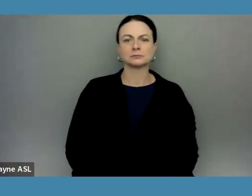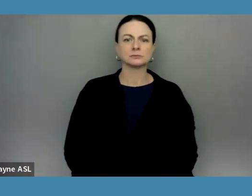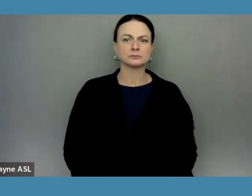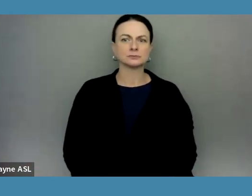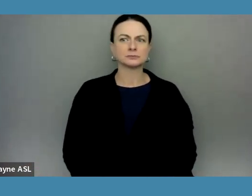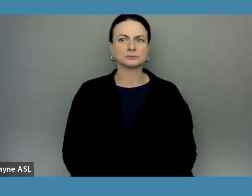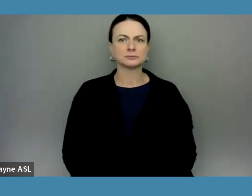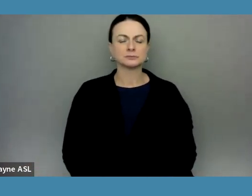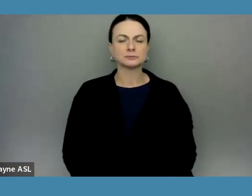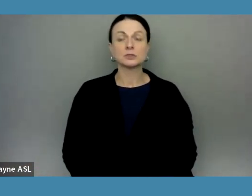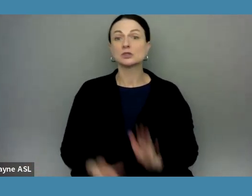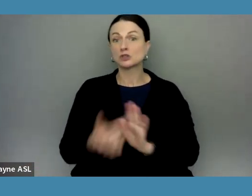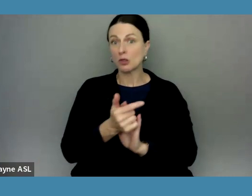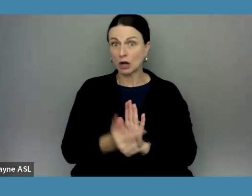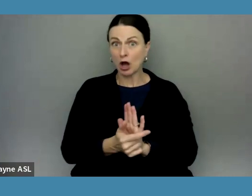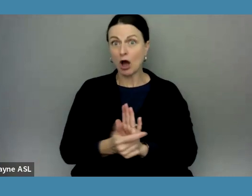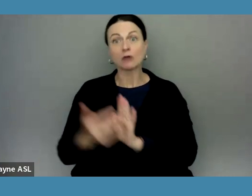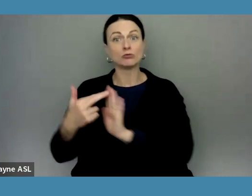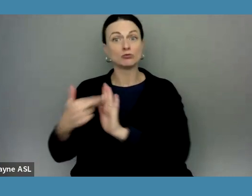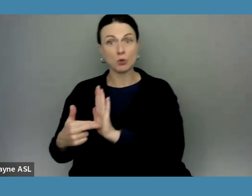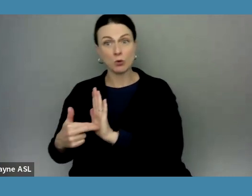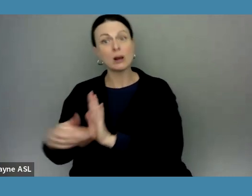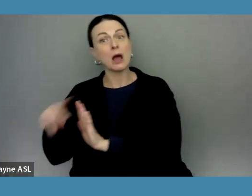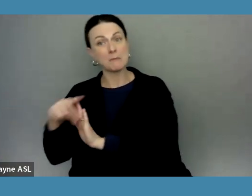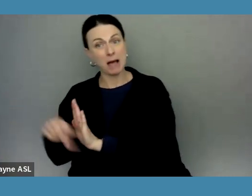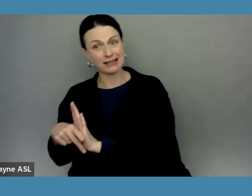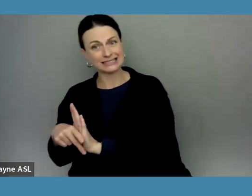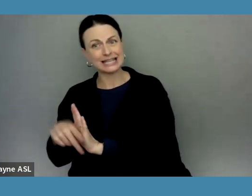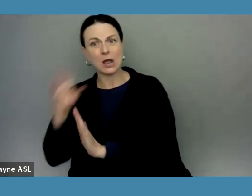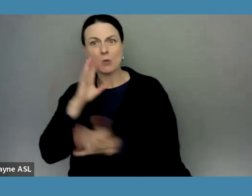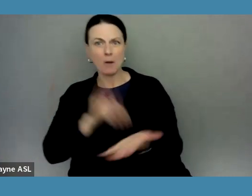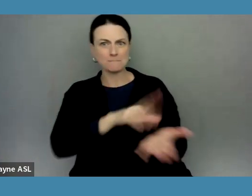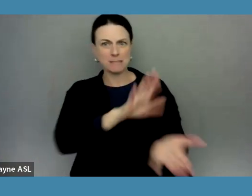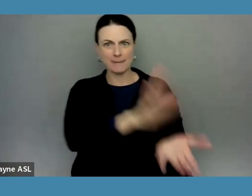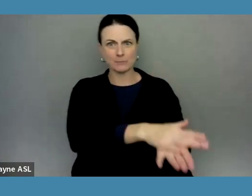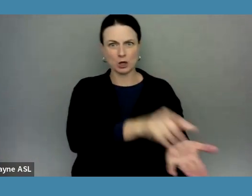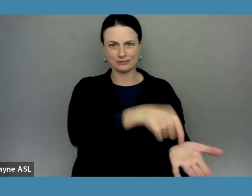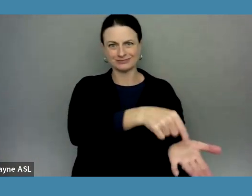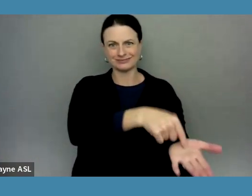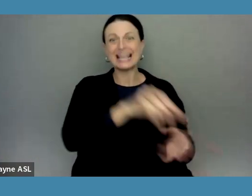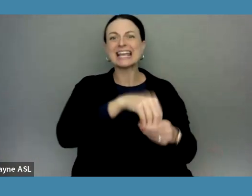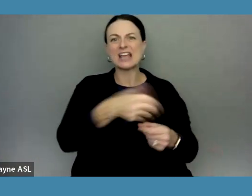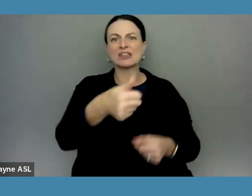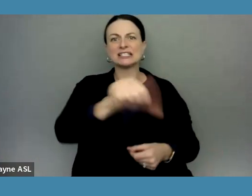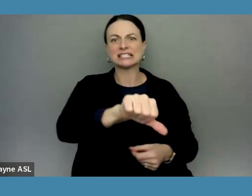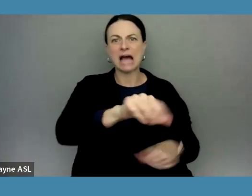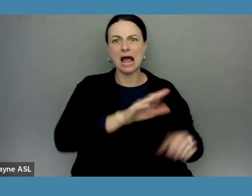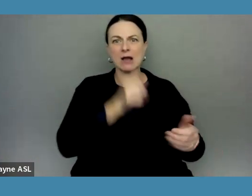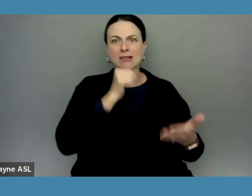So the law, rule or policy should be listed in the denial notice, which that goes back to the three questions